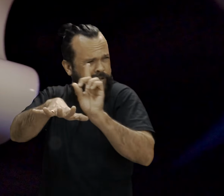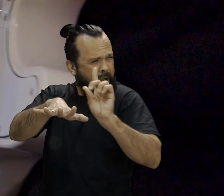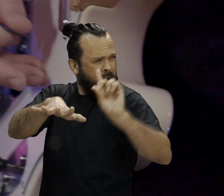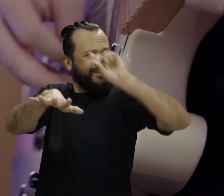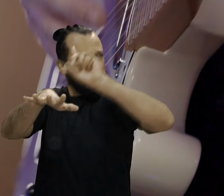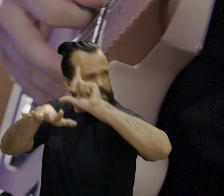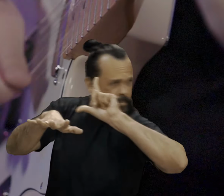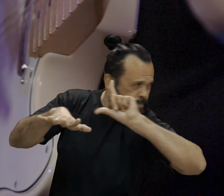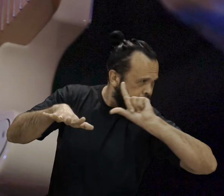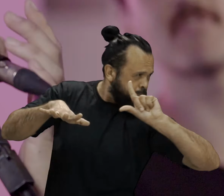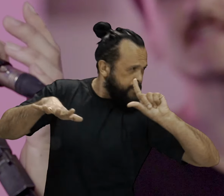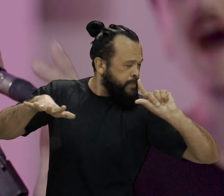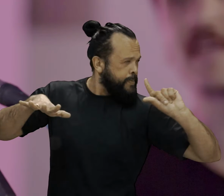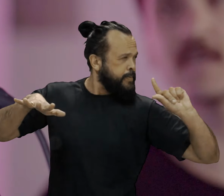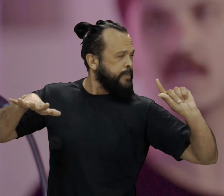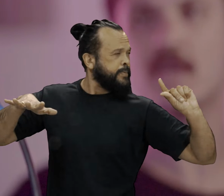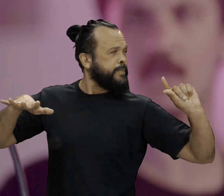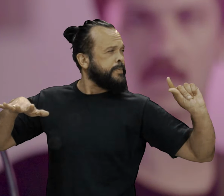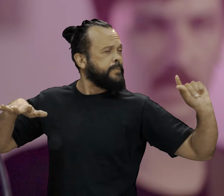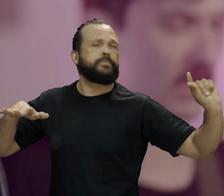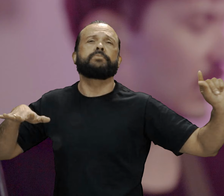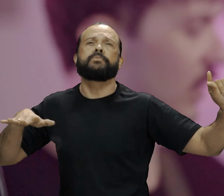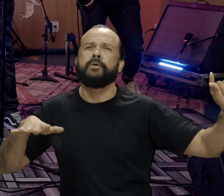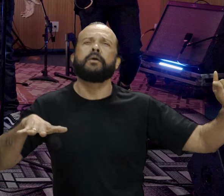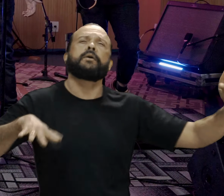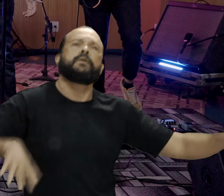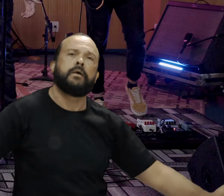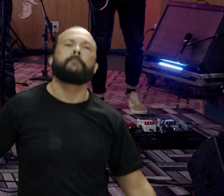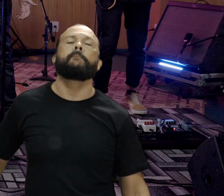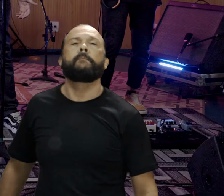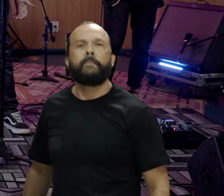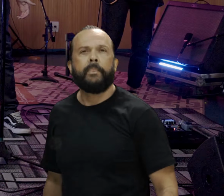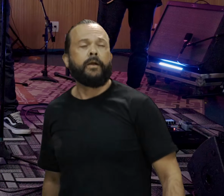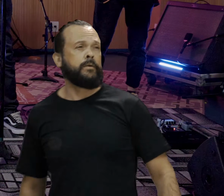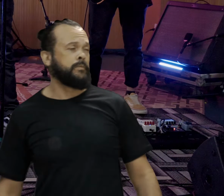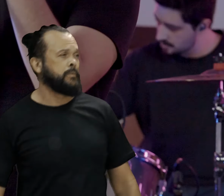I escaped from here